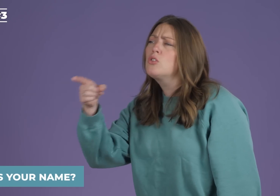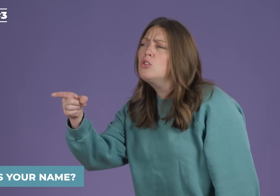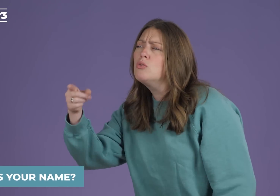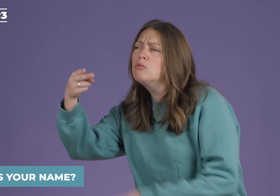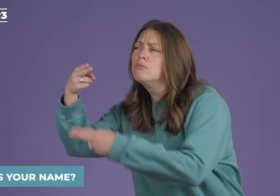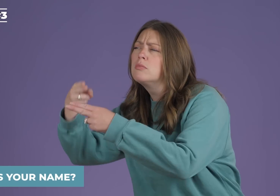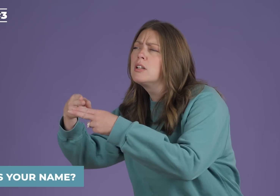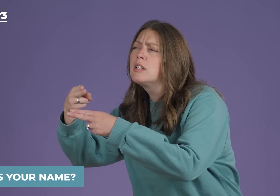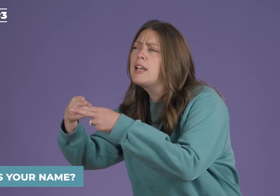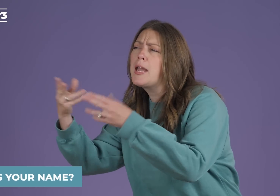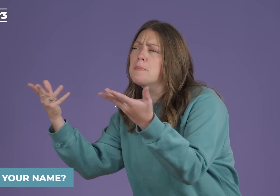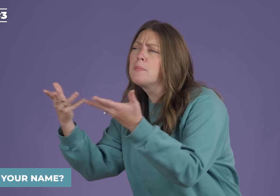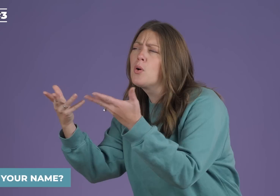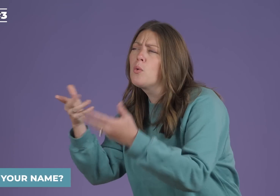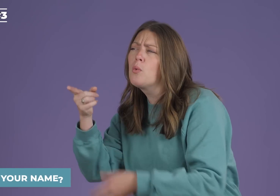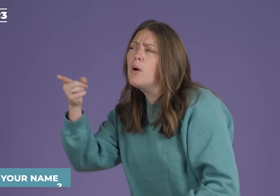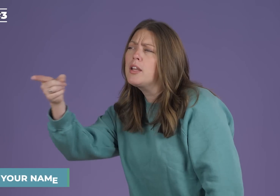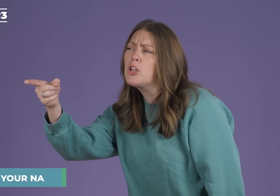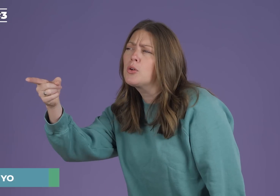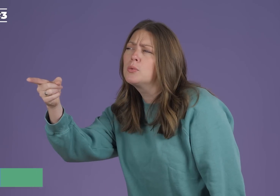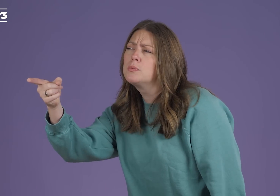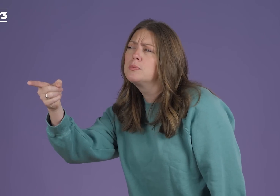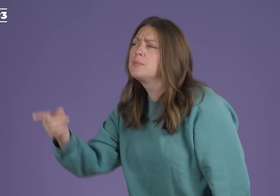You name what? You.